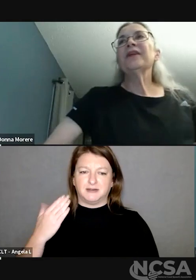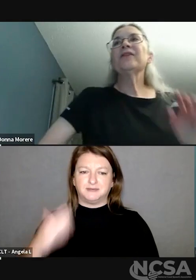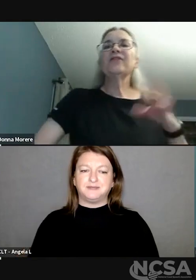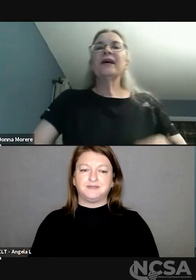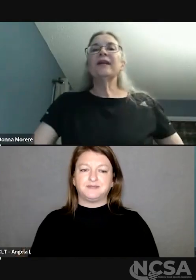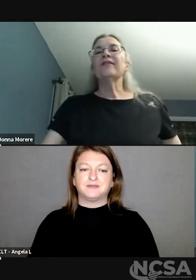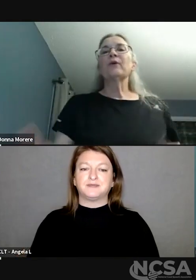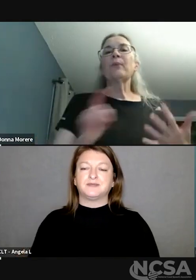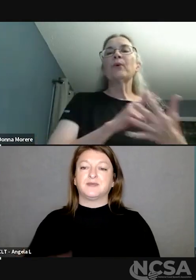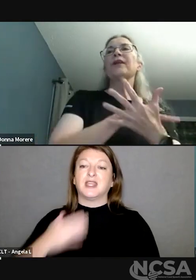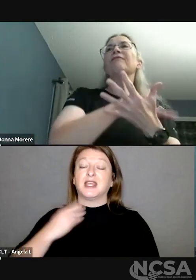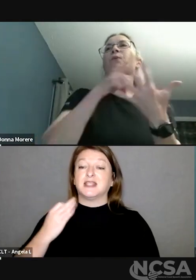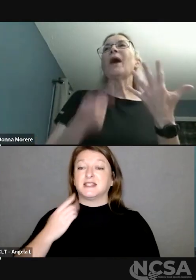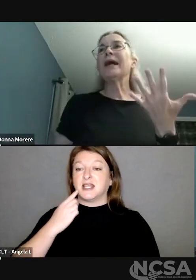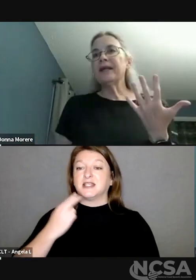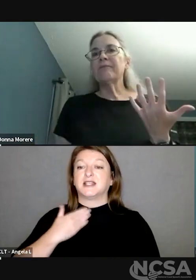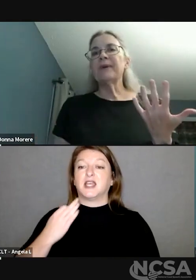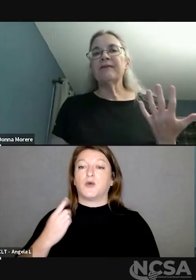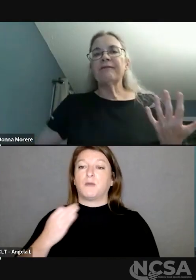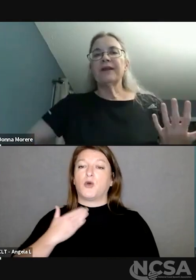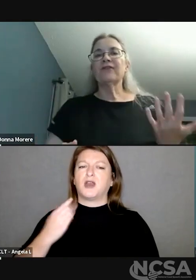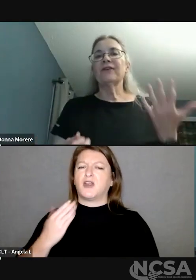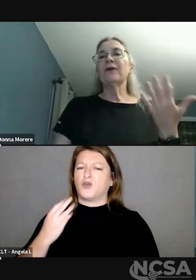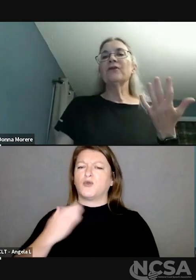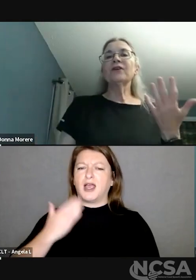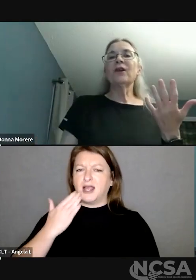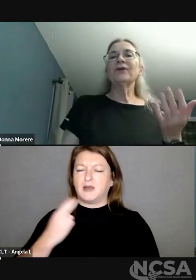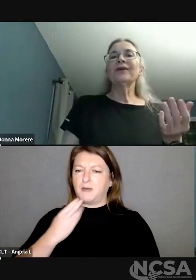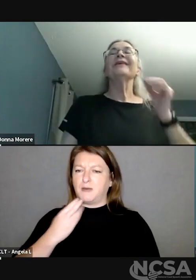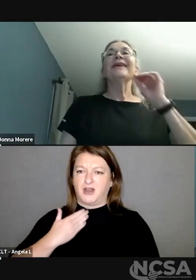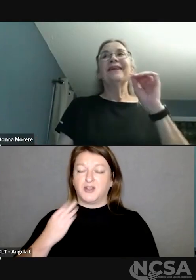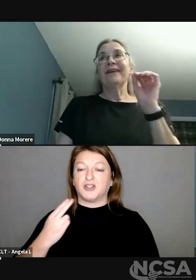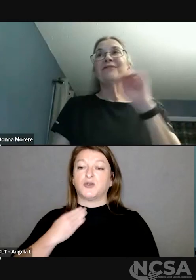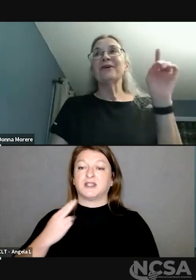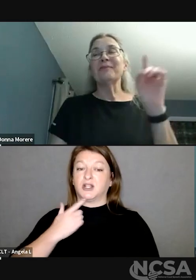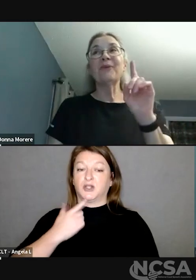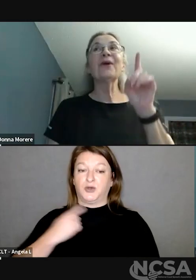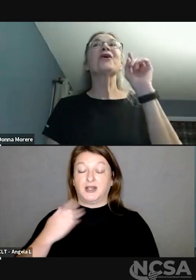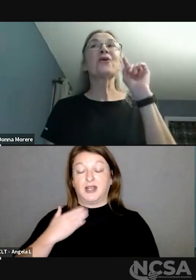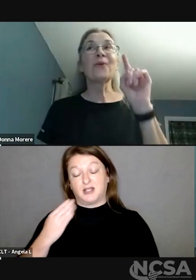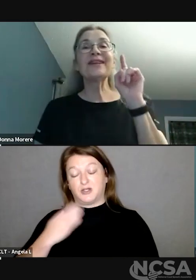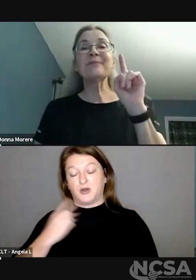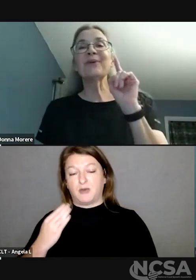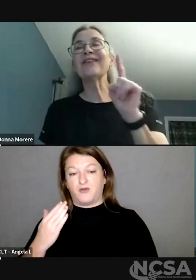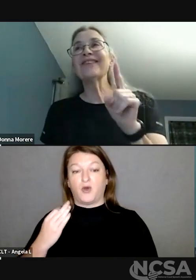In the studies, they reported a variety of benefits, those included as noted before correcting pronunciation.